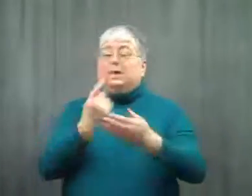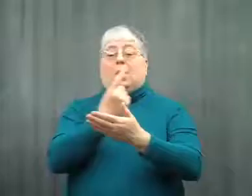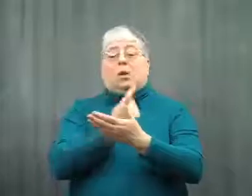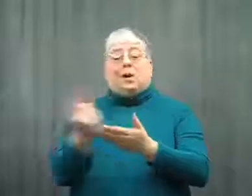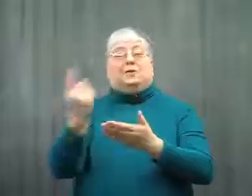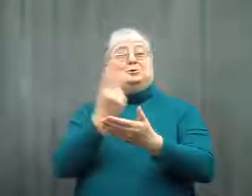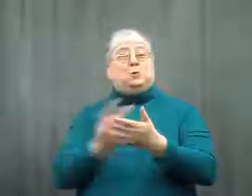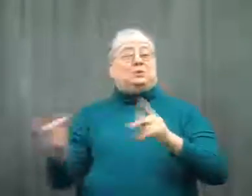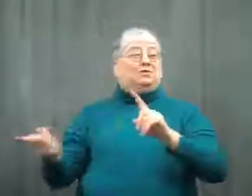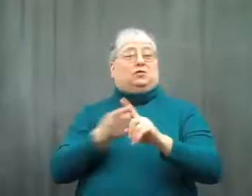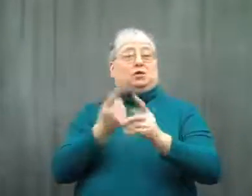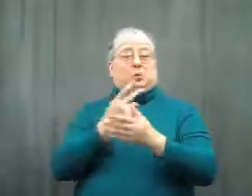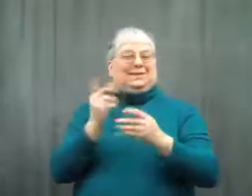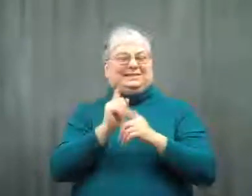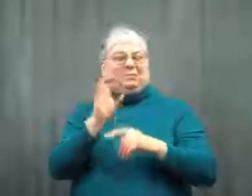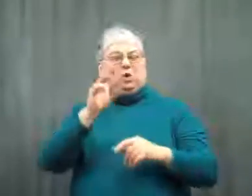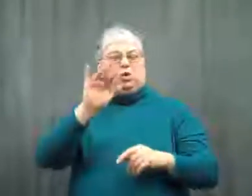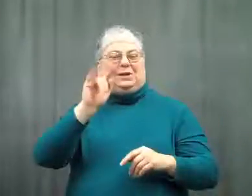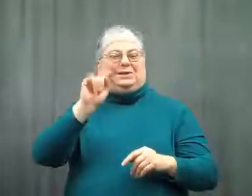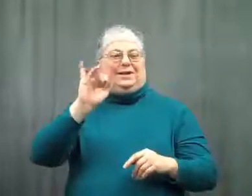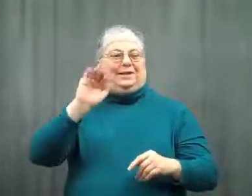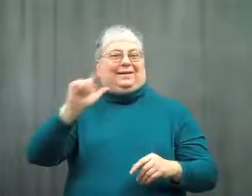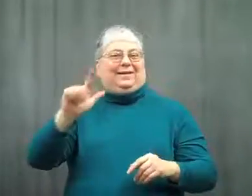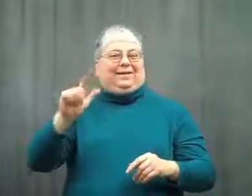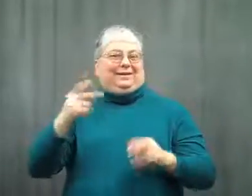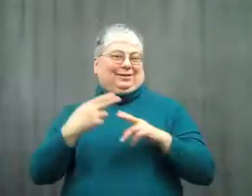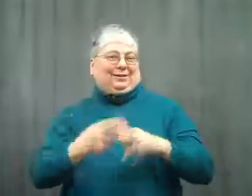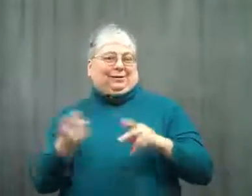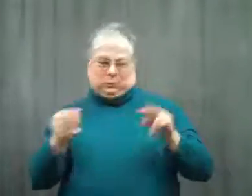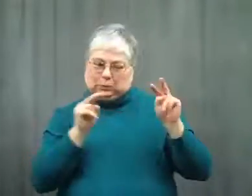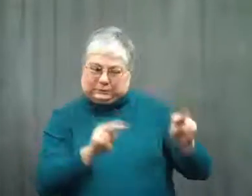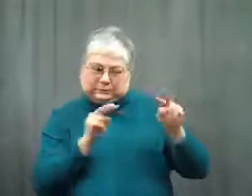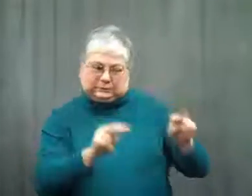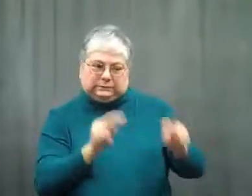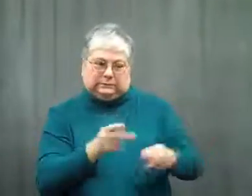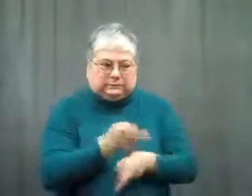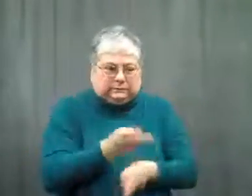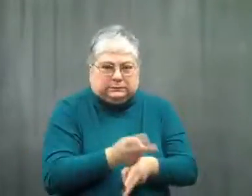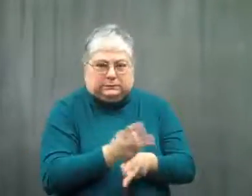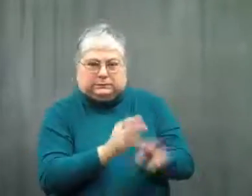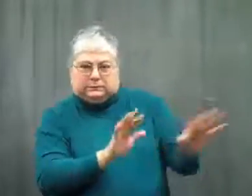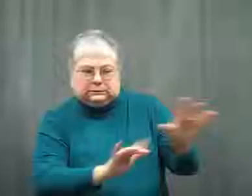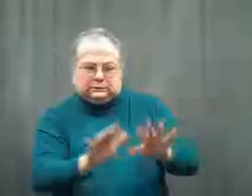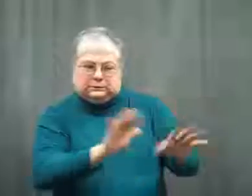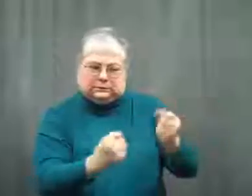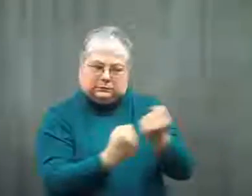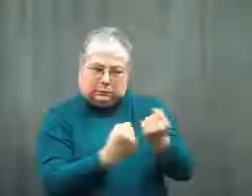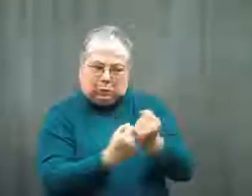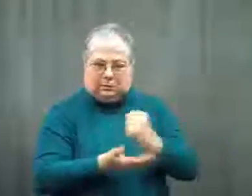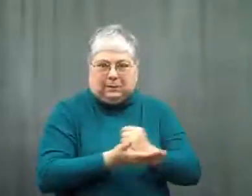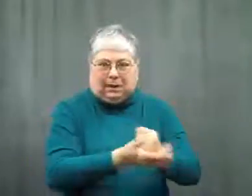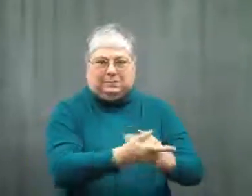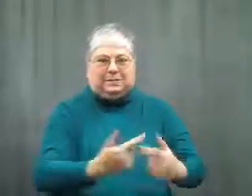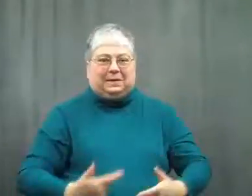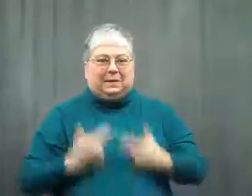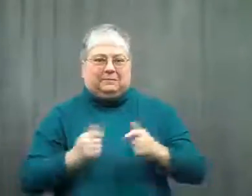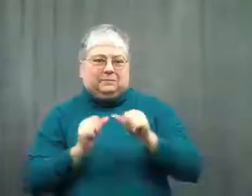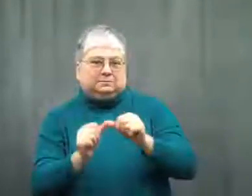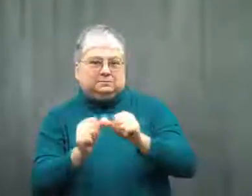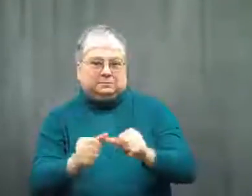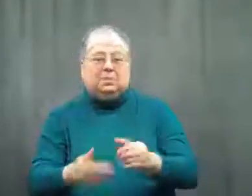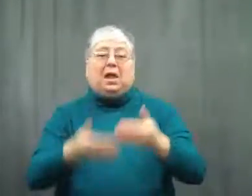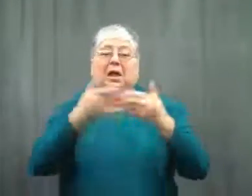The first two weeks are most critical, with much support and treatment needed.